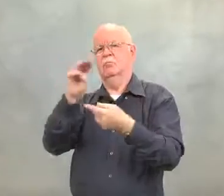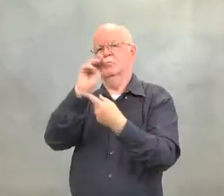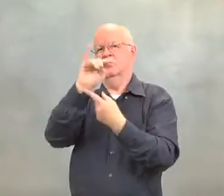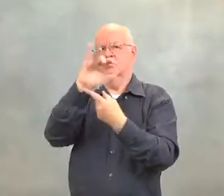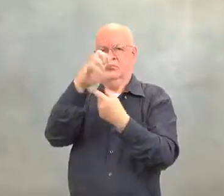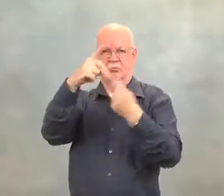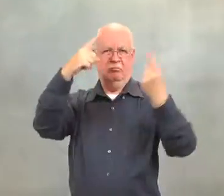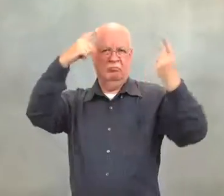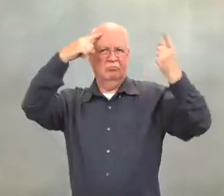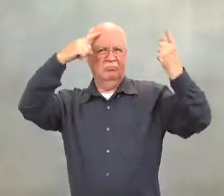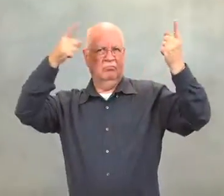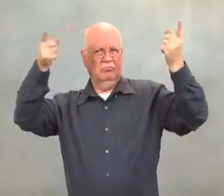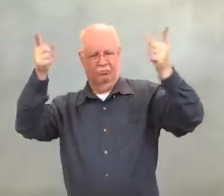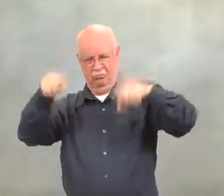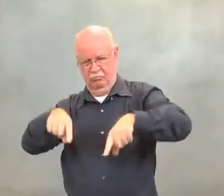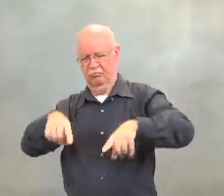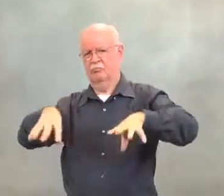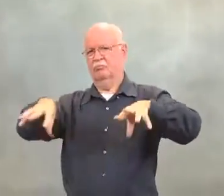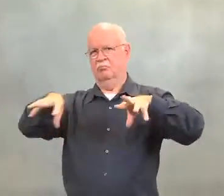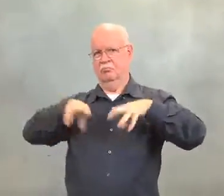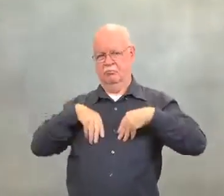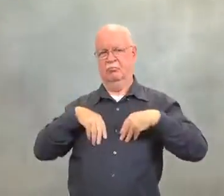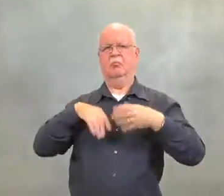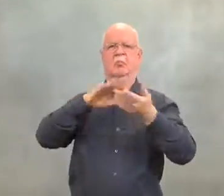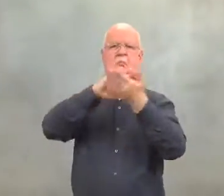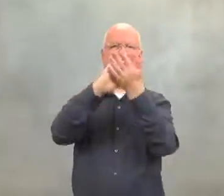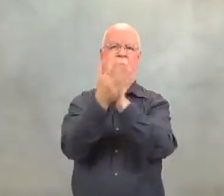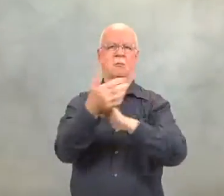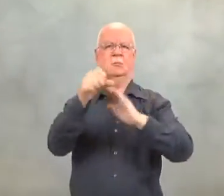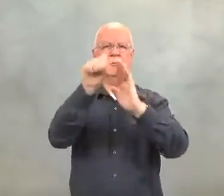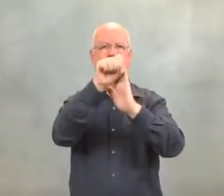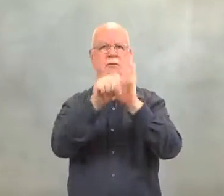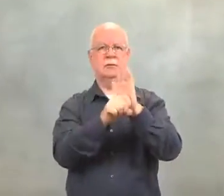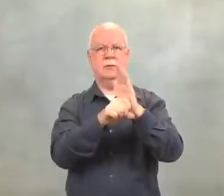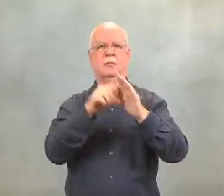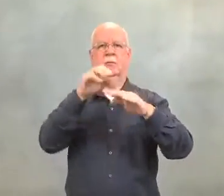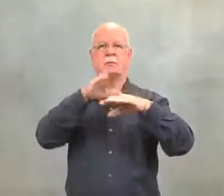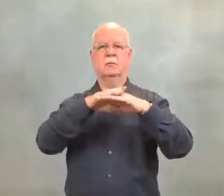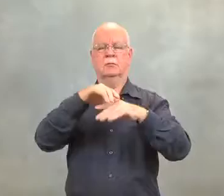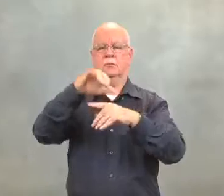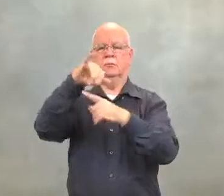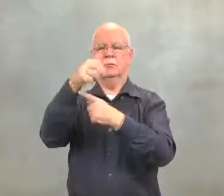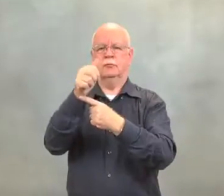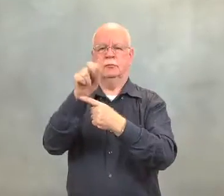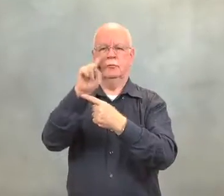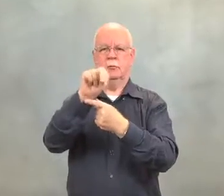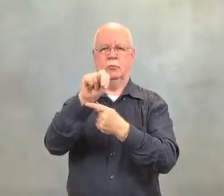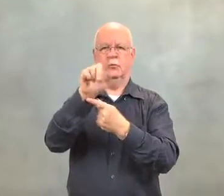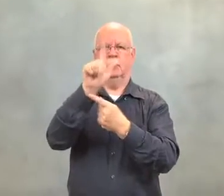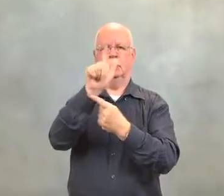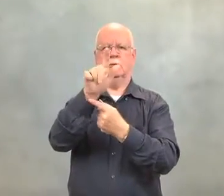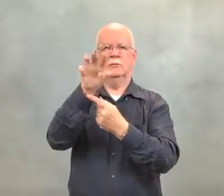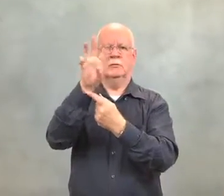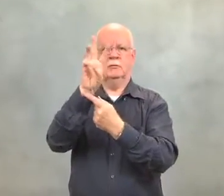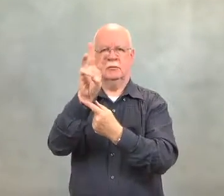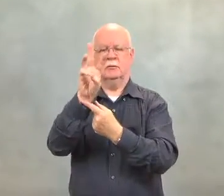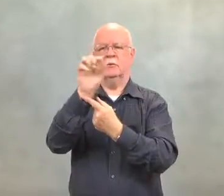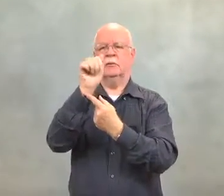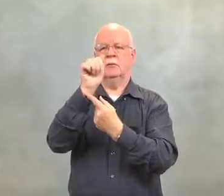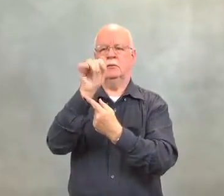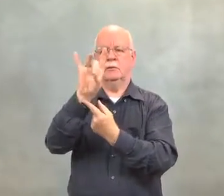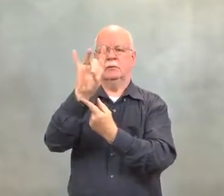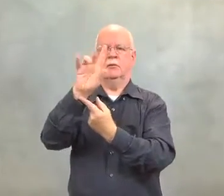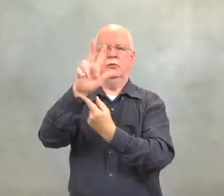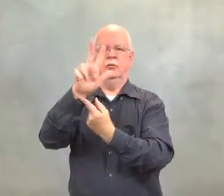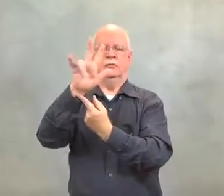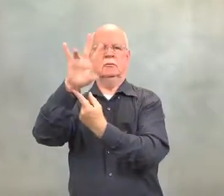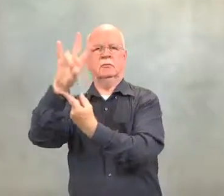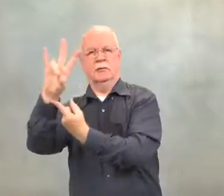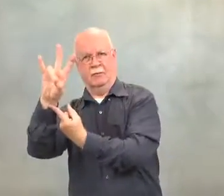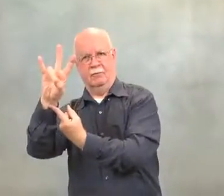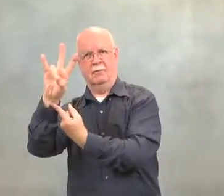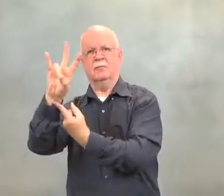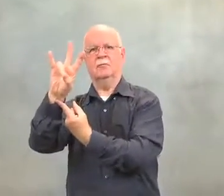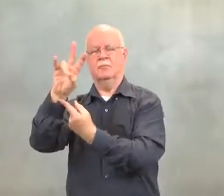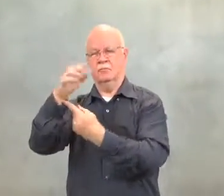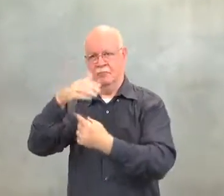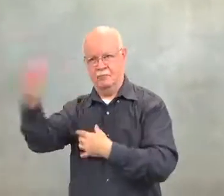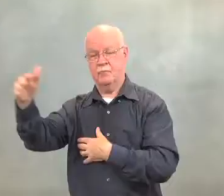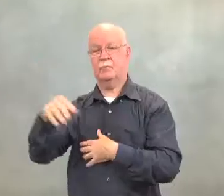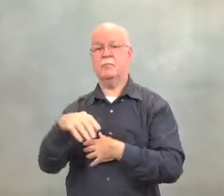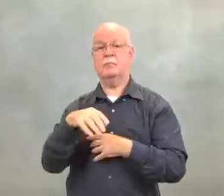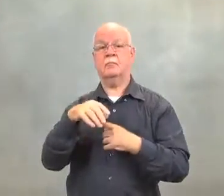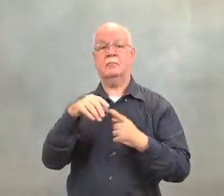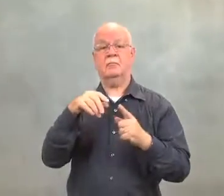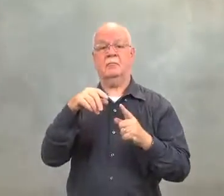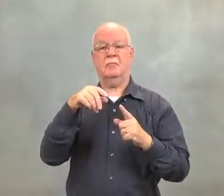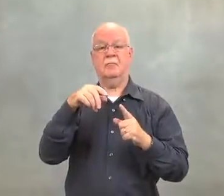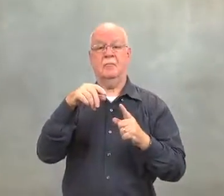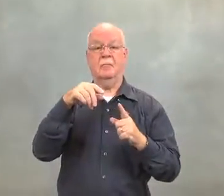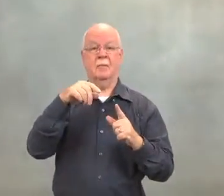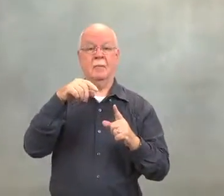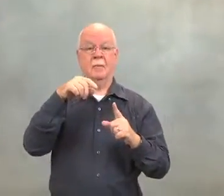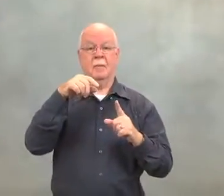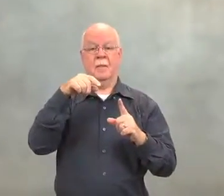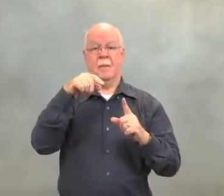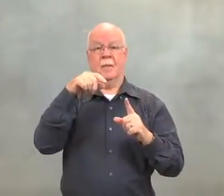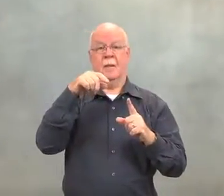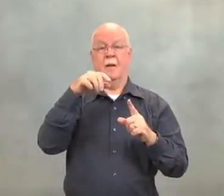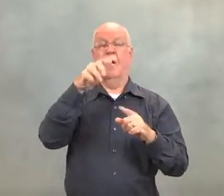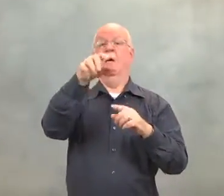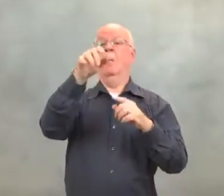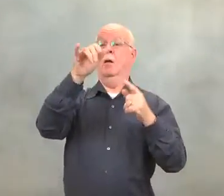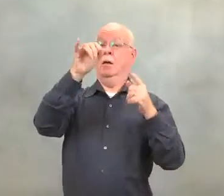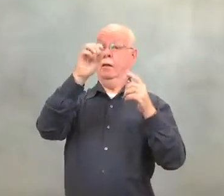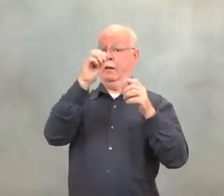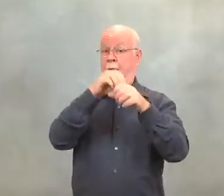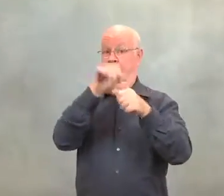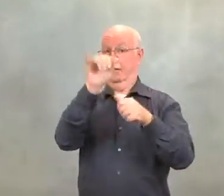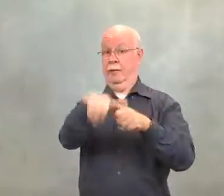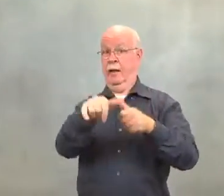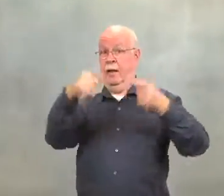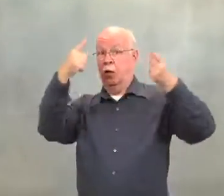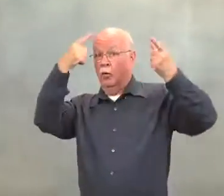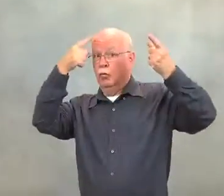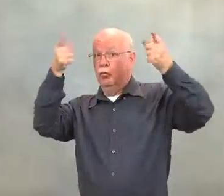Michigan accepted the deal, and became a state on January 26, 1837.